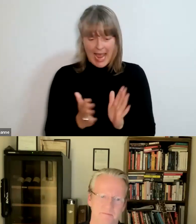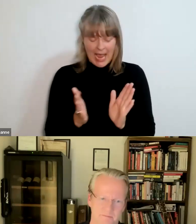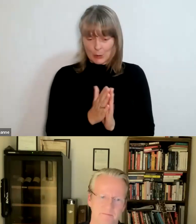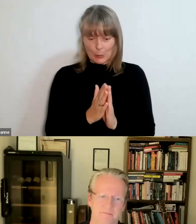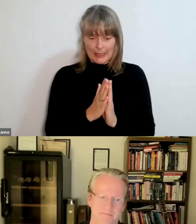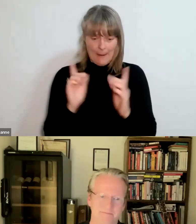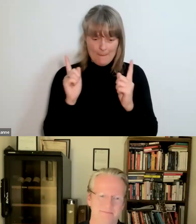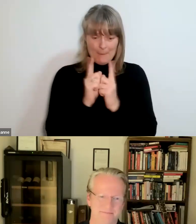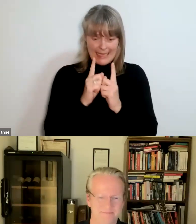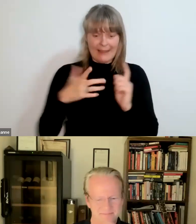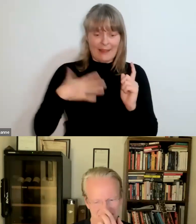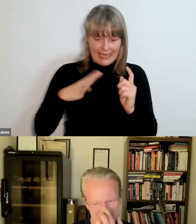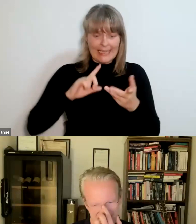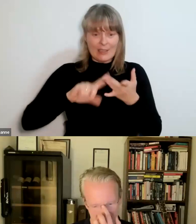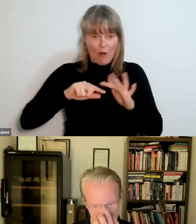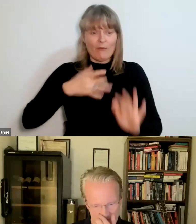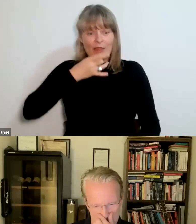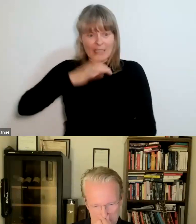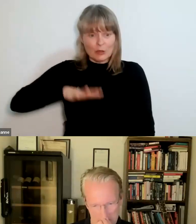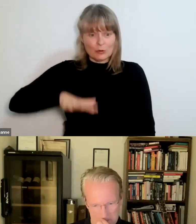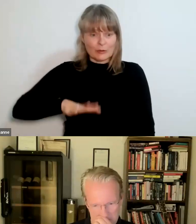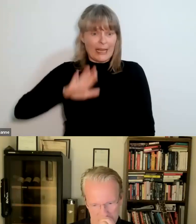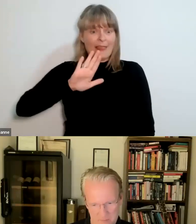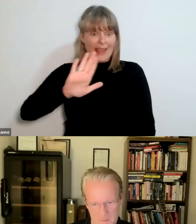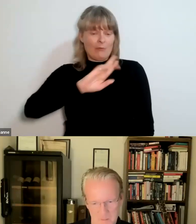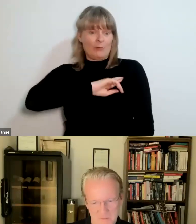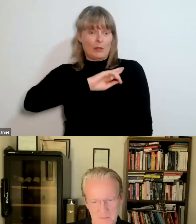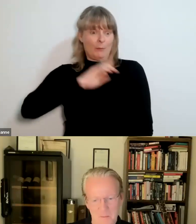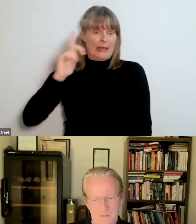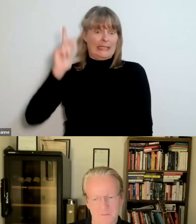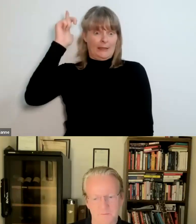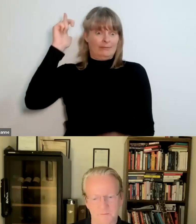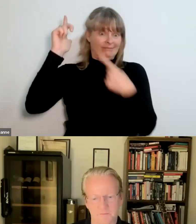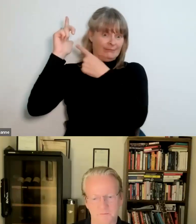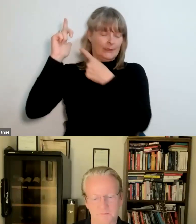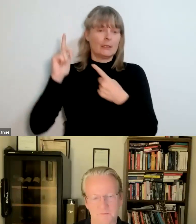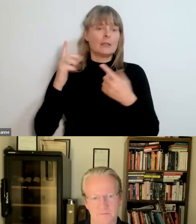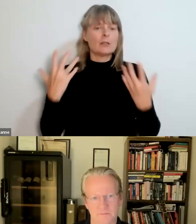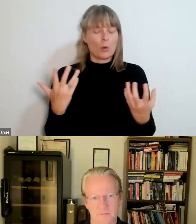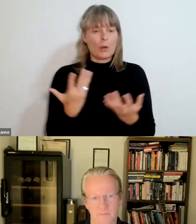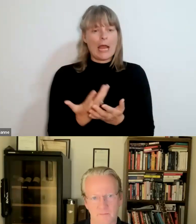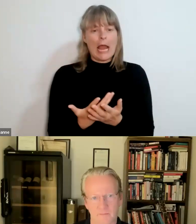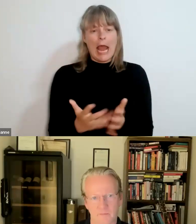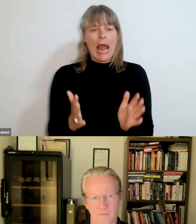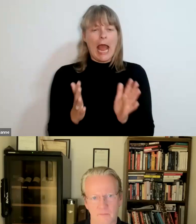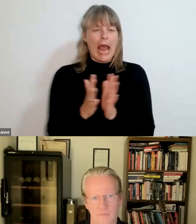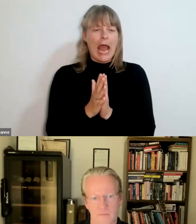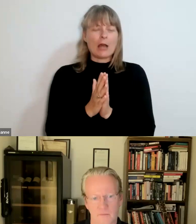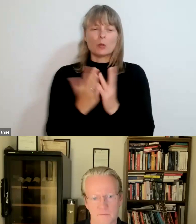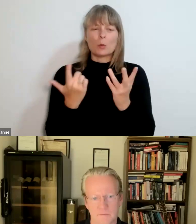school principals, particularly principals from rural areas, where all they think about is how to meet